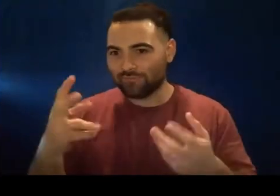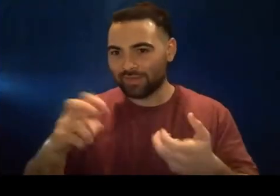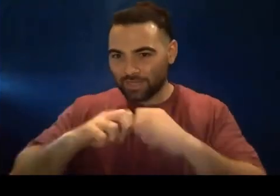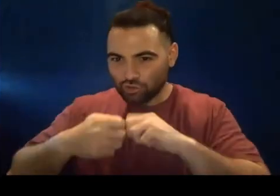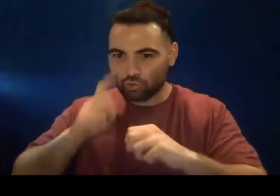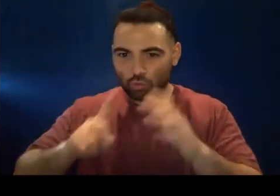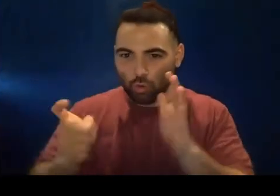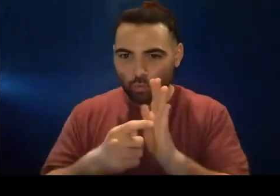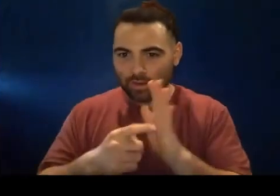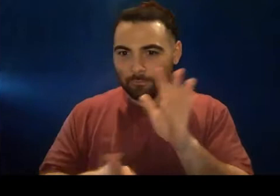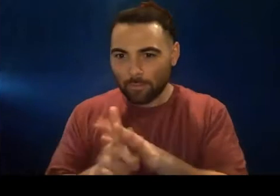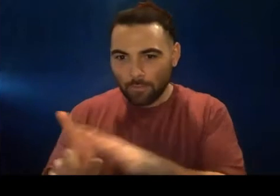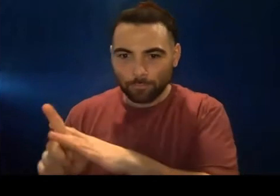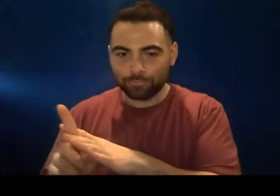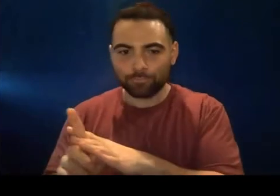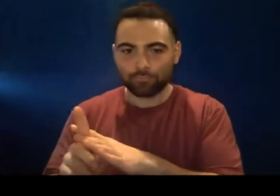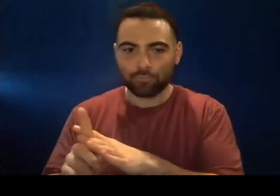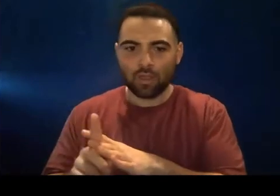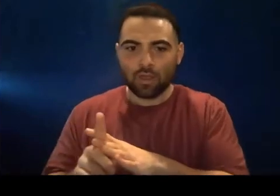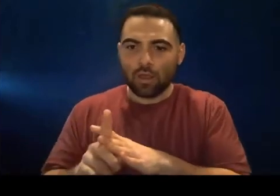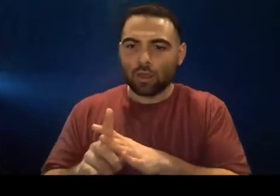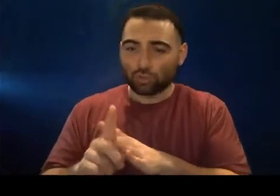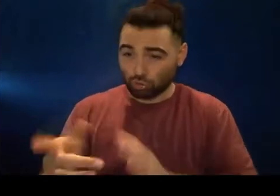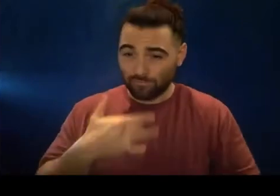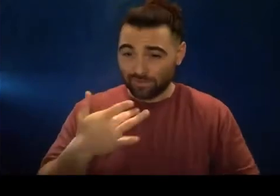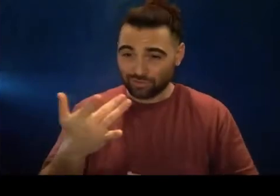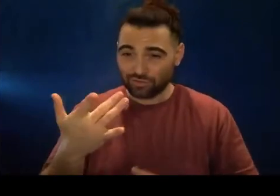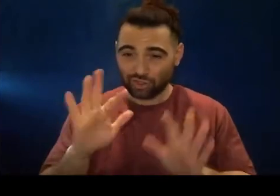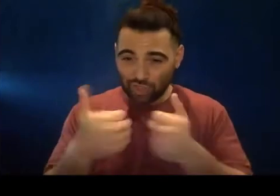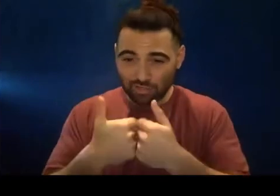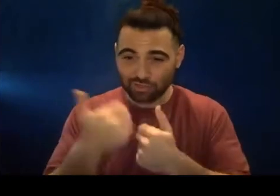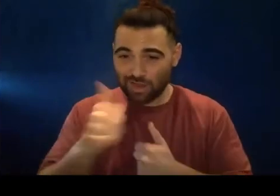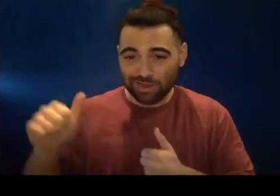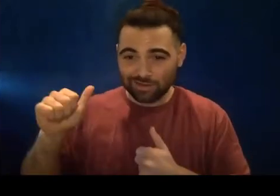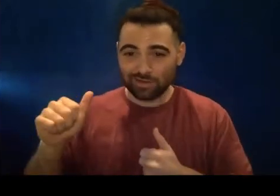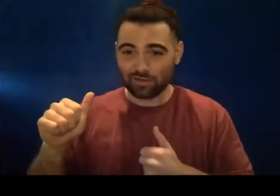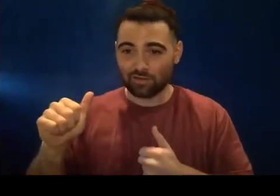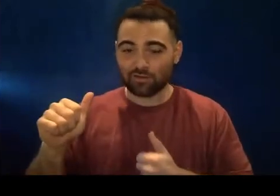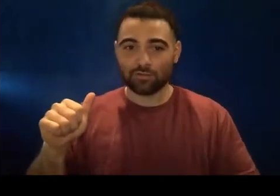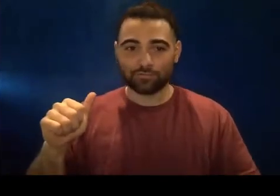were there any challenges that went along with that? Did you run into any obstacles yourselves in the filming